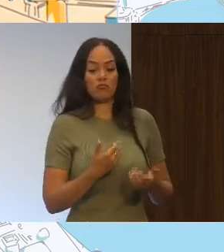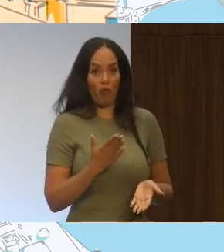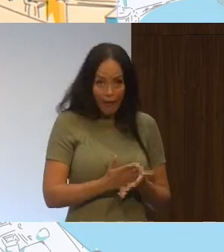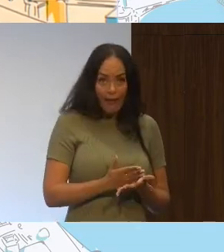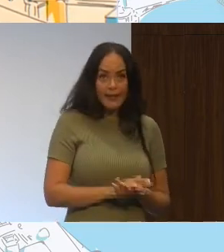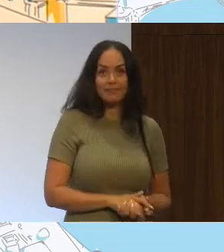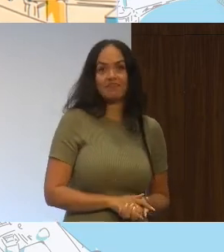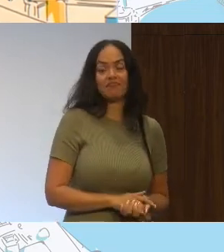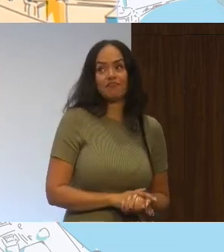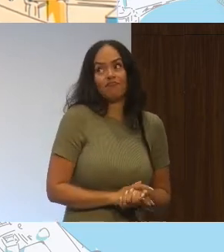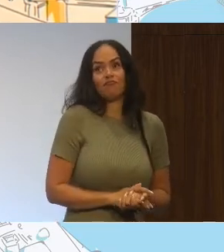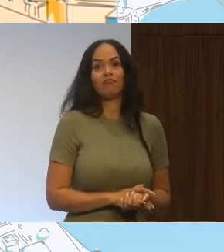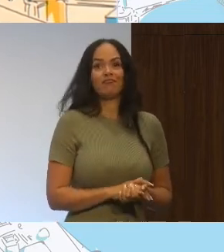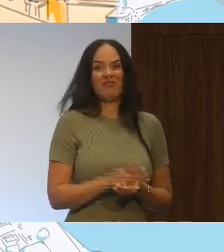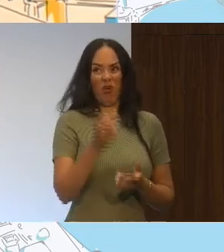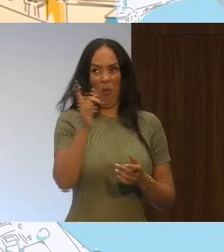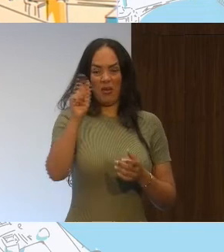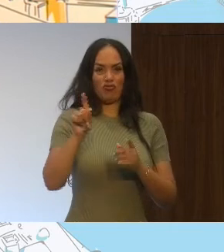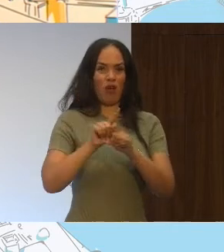Someone tried to convince me of that once one of our senior